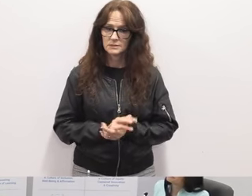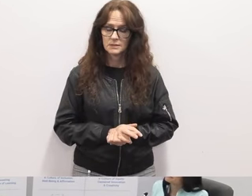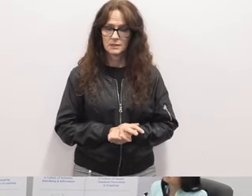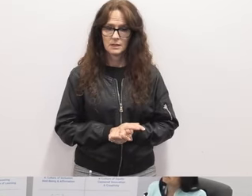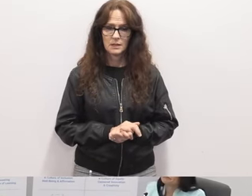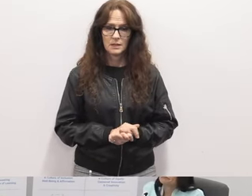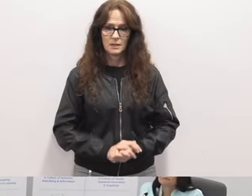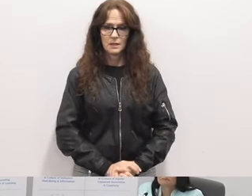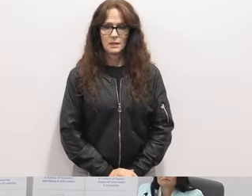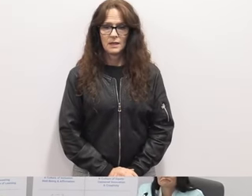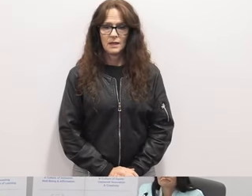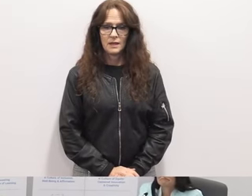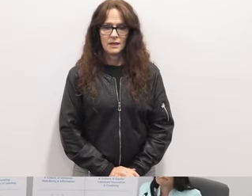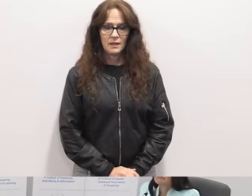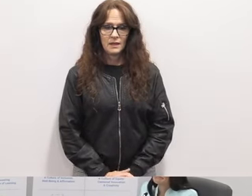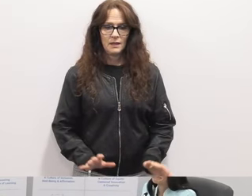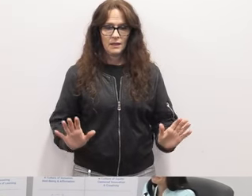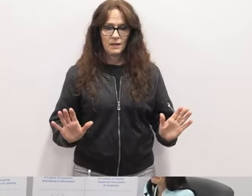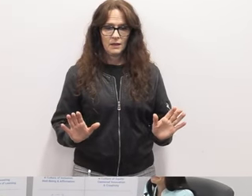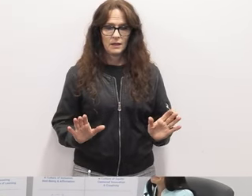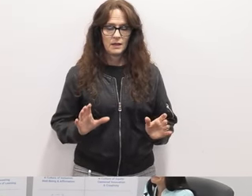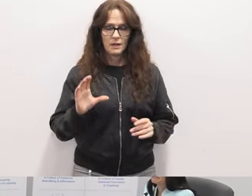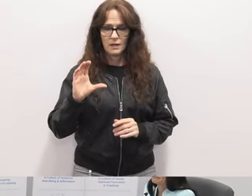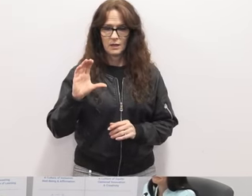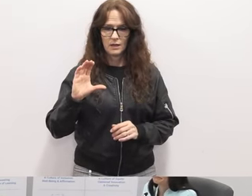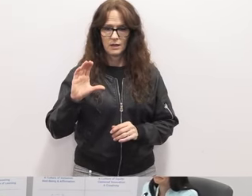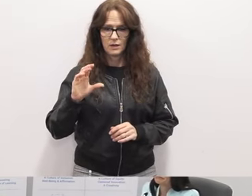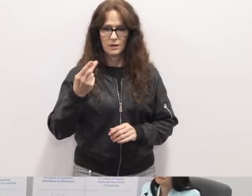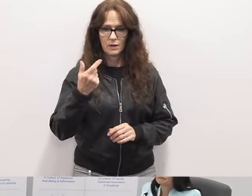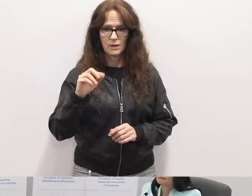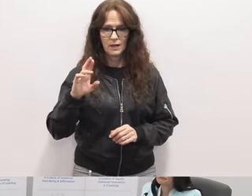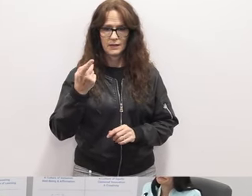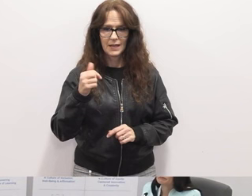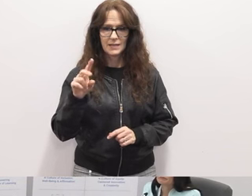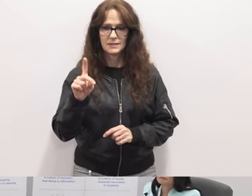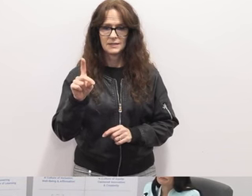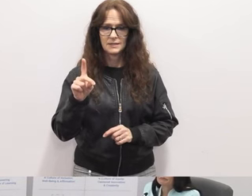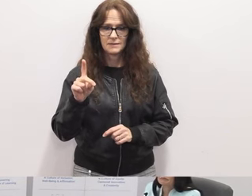No, I think we have done everything we can do today.